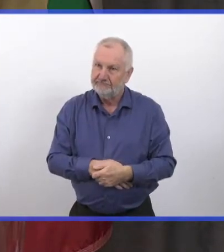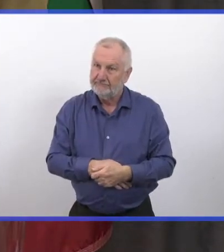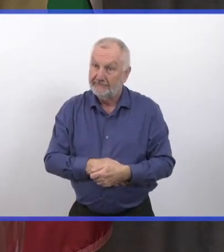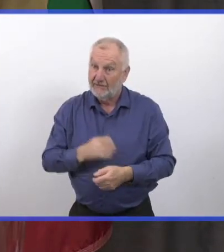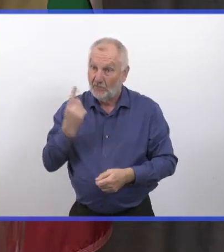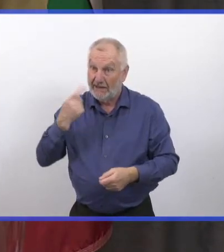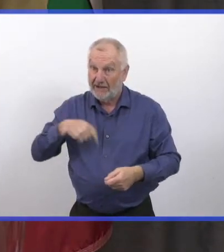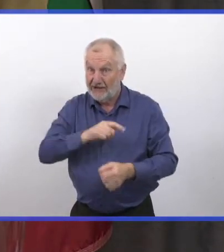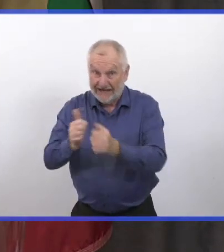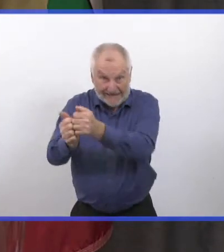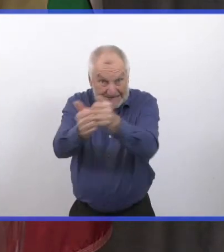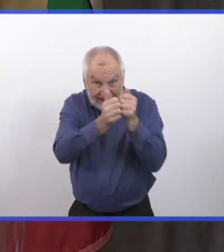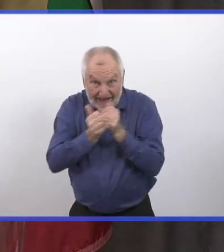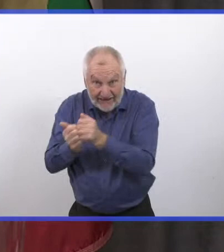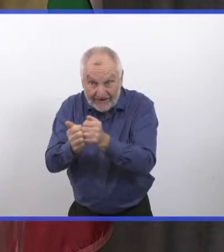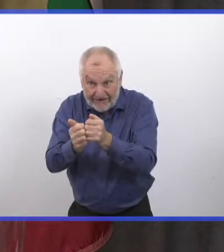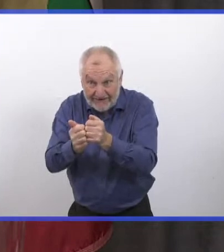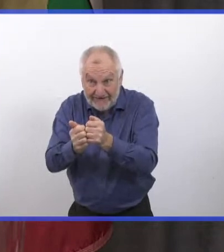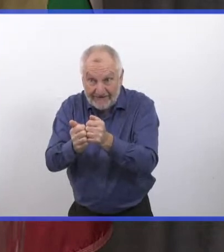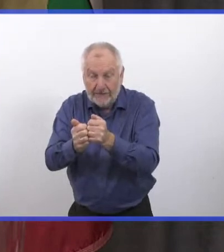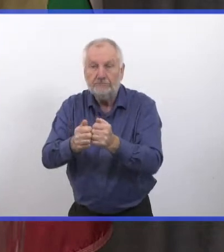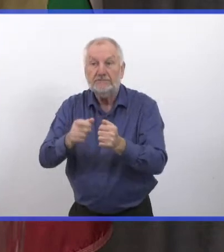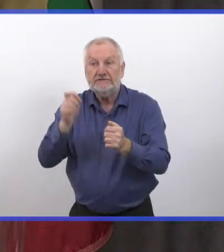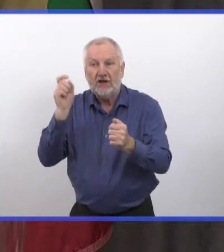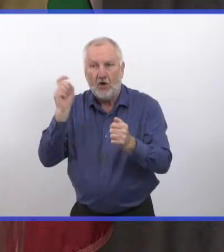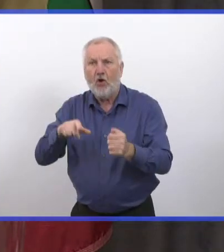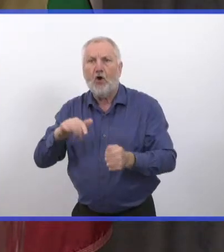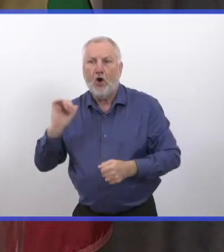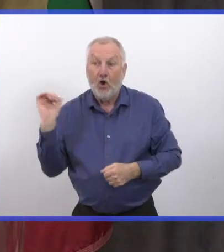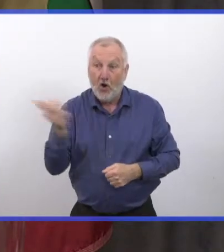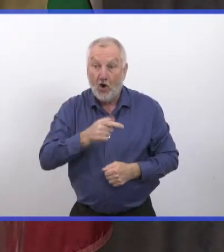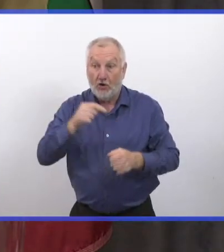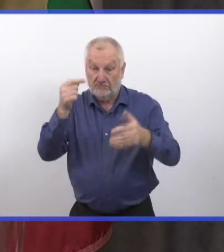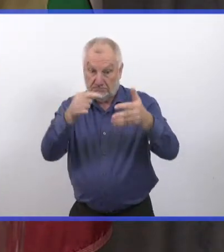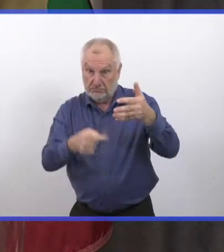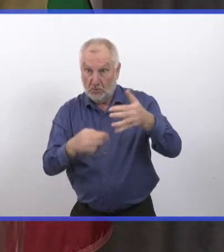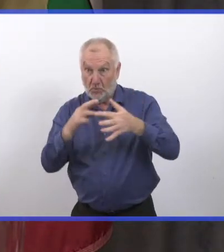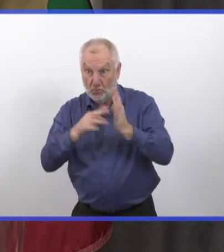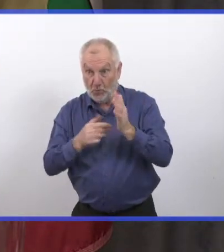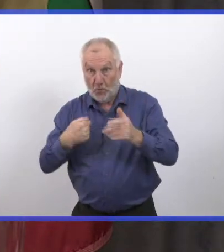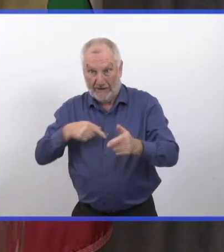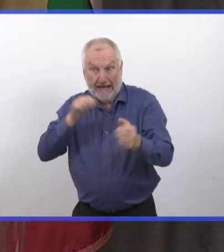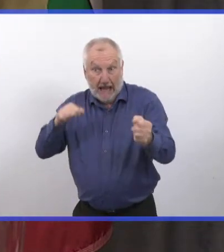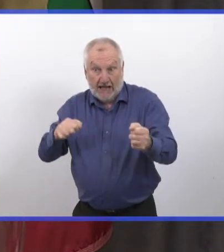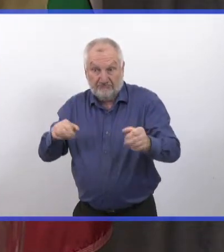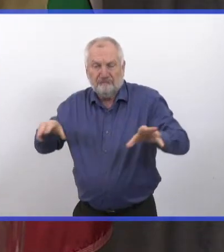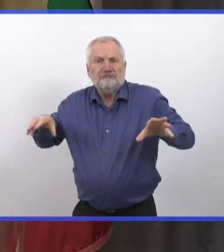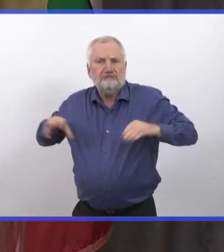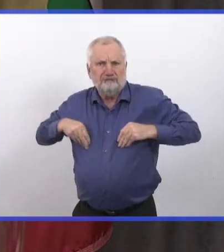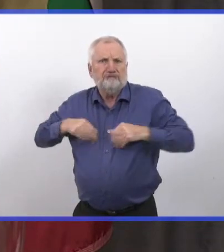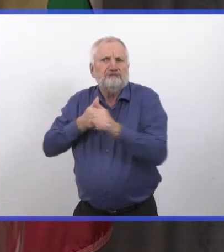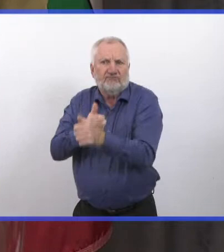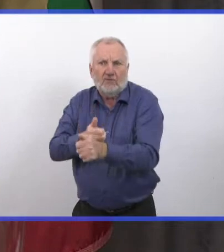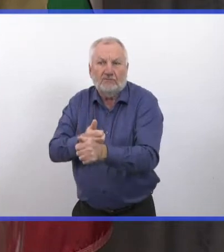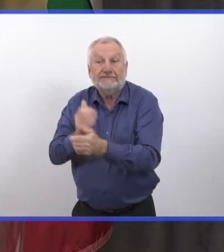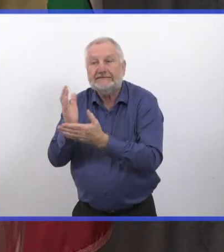I can't believe that the time has gone, and the questions that we have given already, we could probably go on and on and ask hundreds more questions, but we won't,